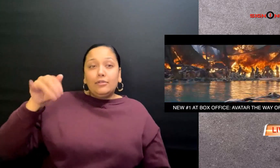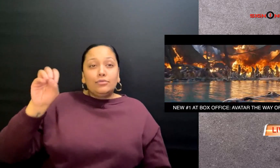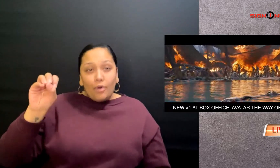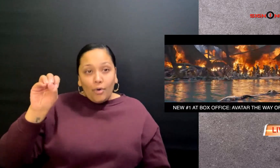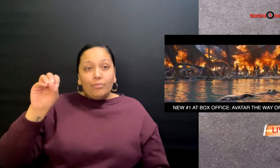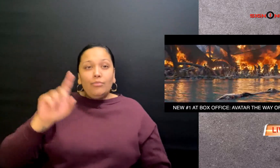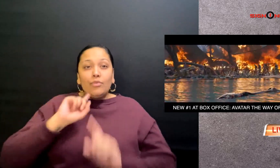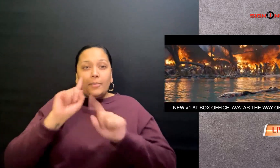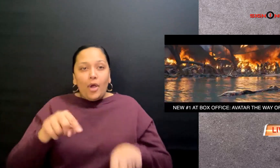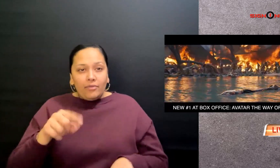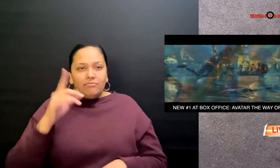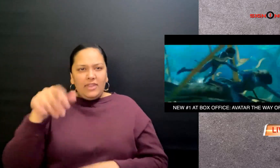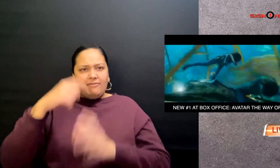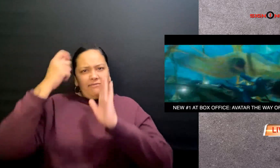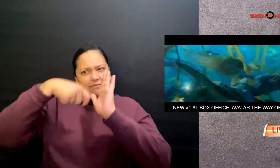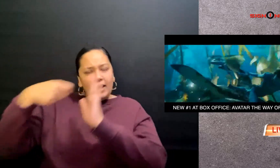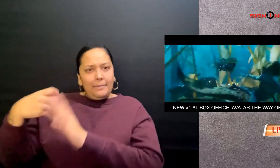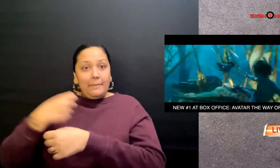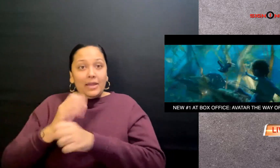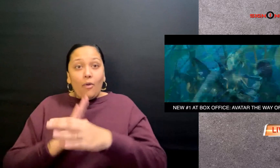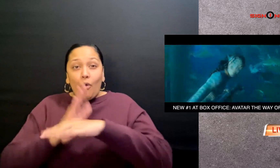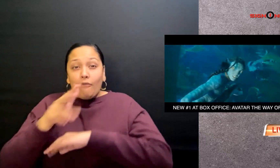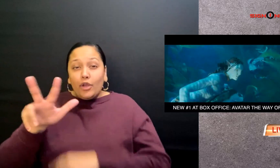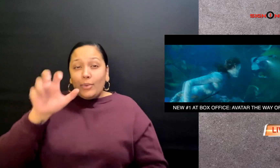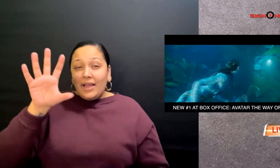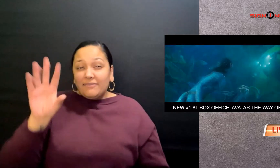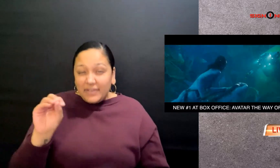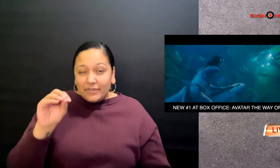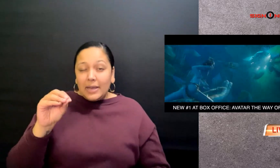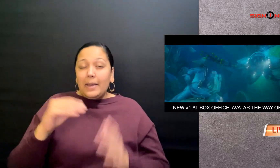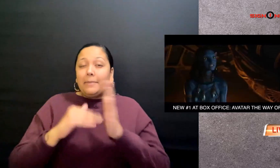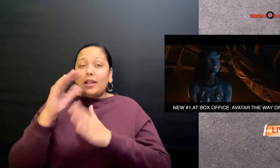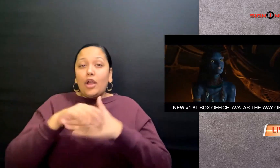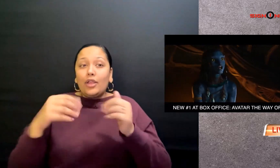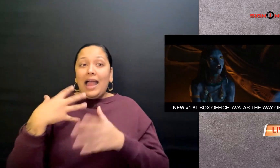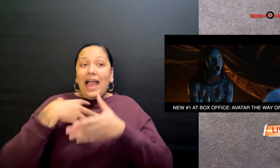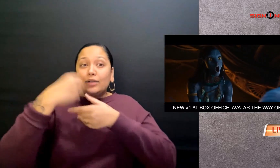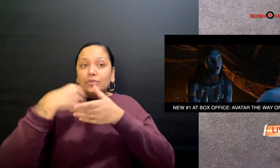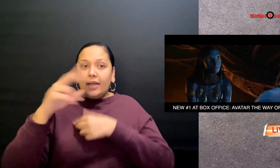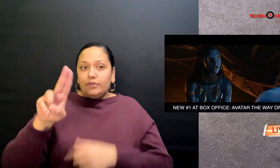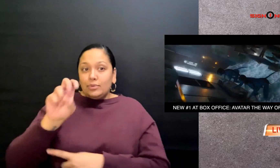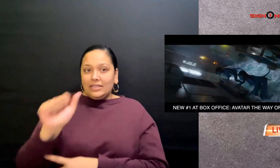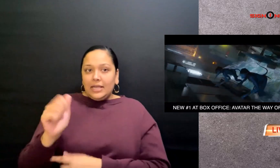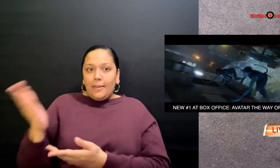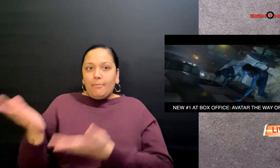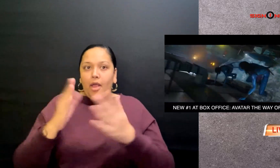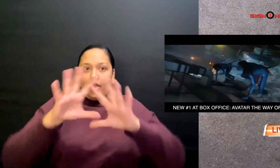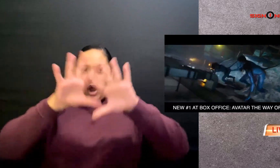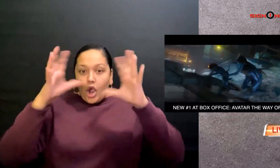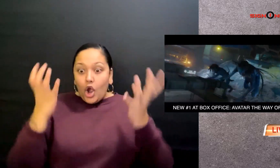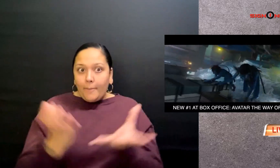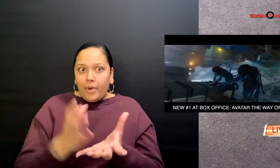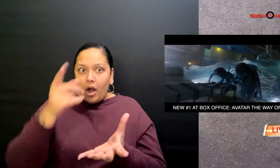box office mojo reports the film made over $350 million outside the US bringing